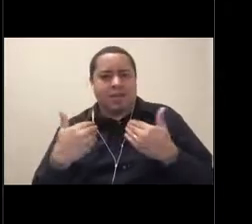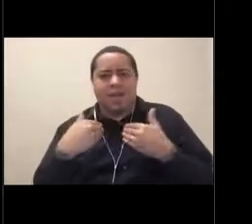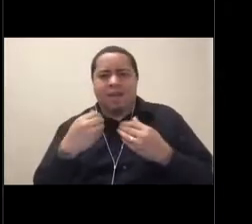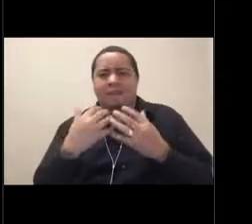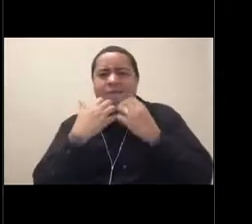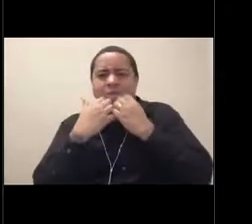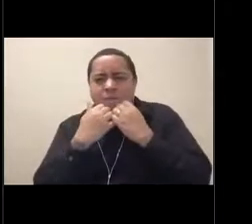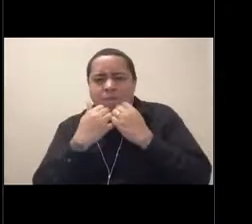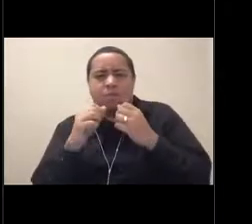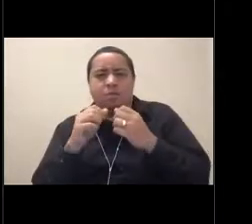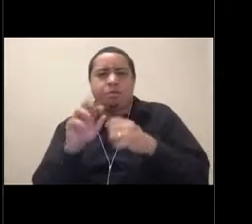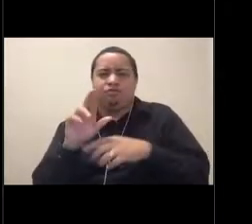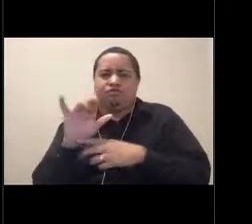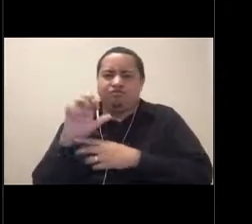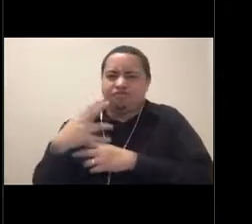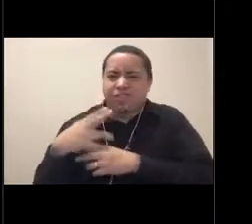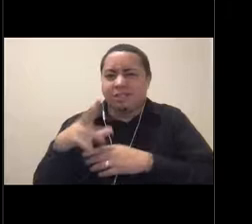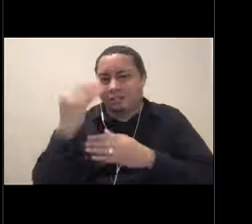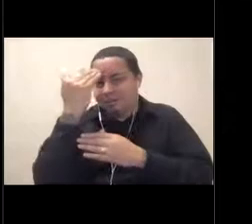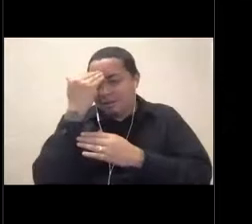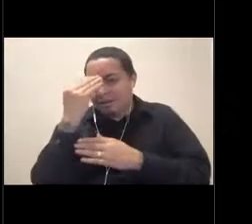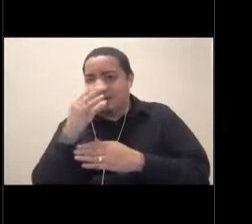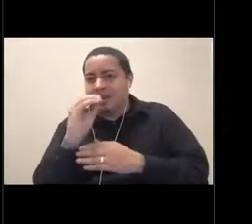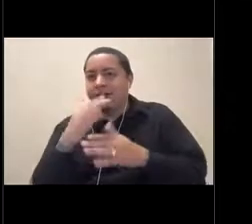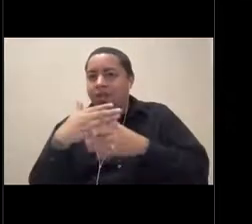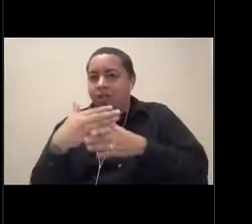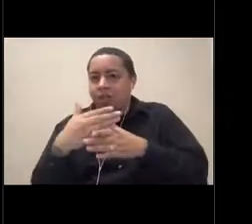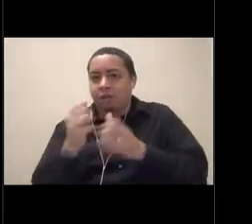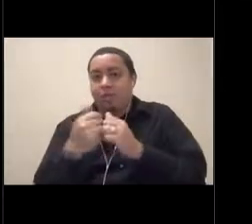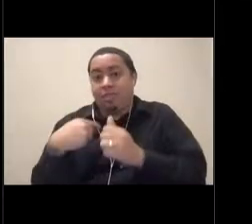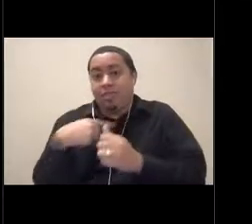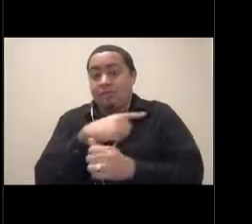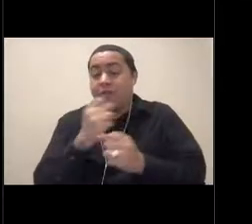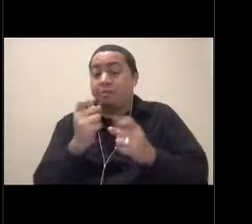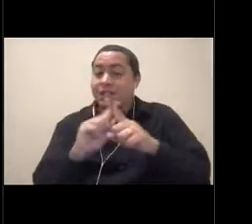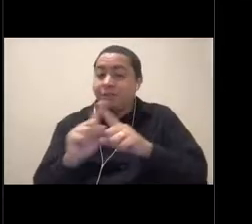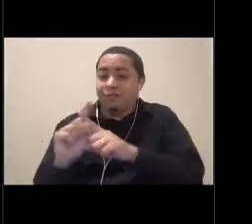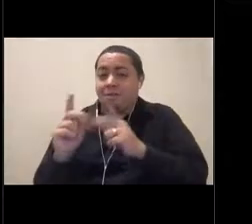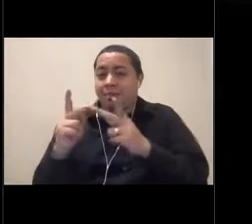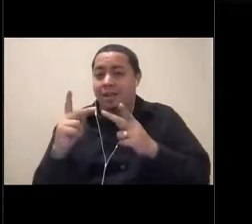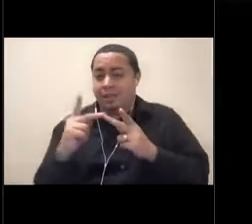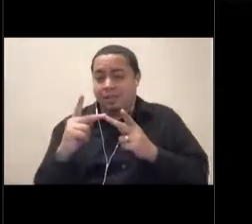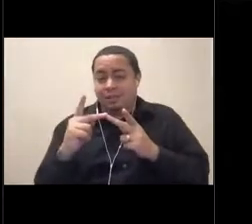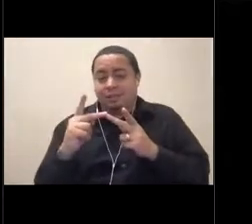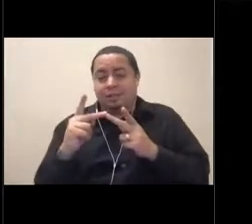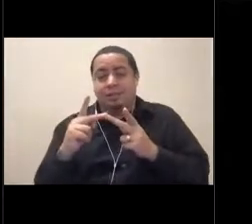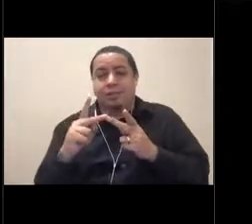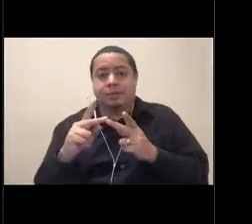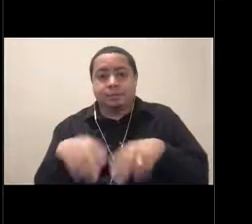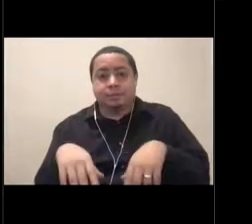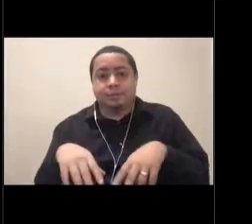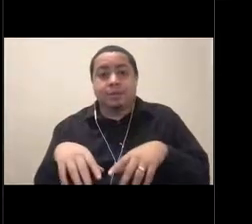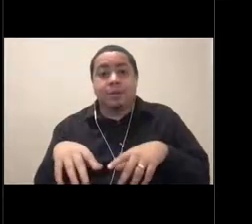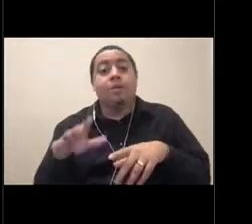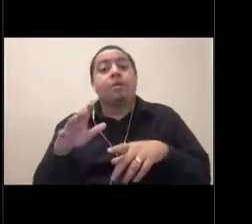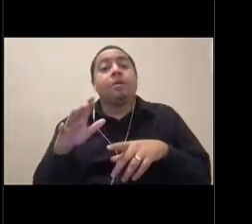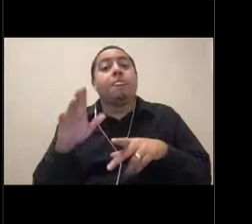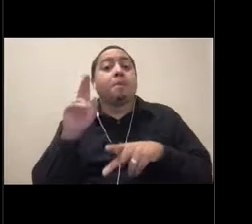We acknowledge that our speakers today are coming to us from the unceded territory of the Awaswas-speaking Uypi Tribe.